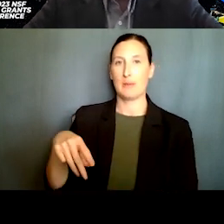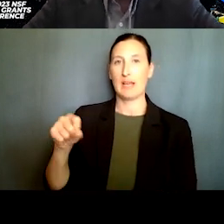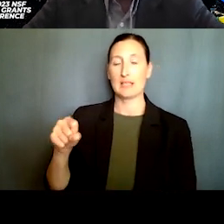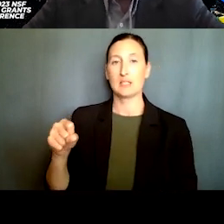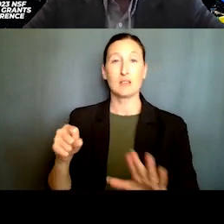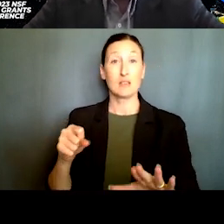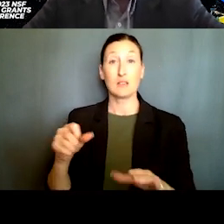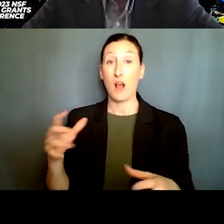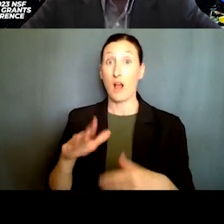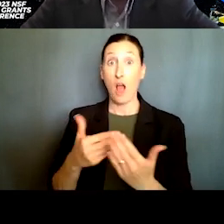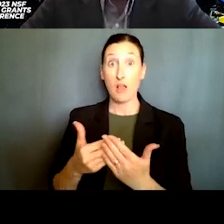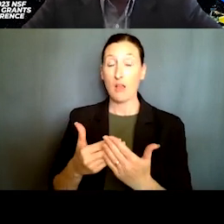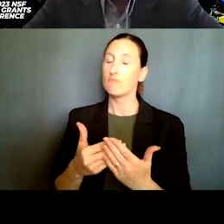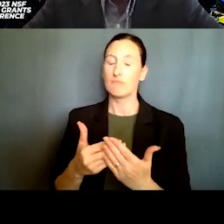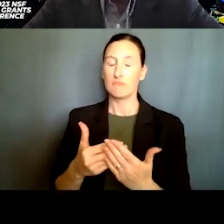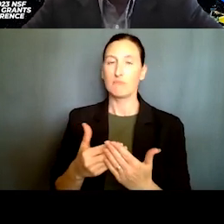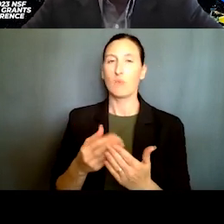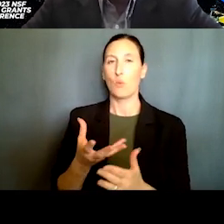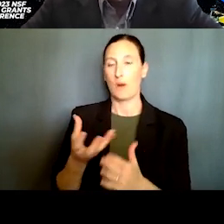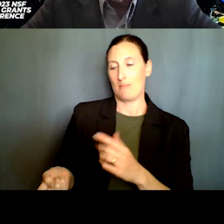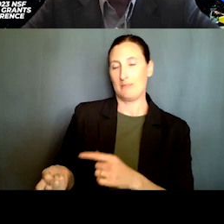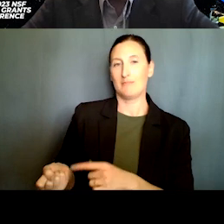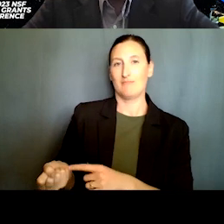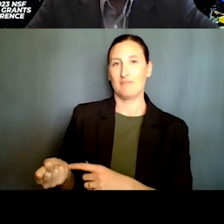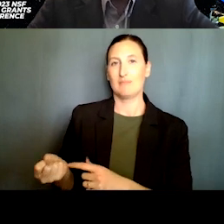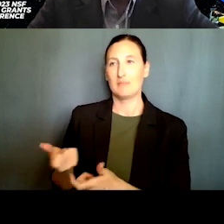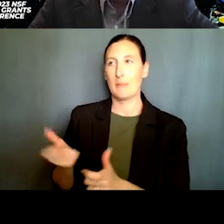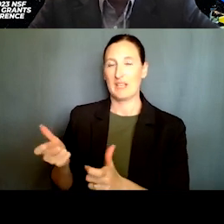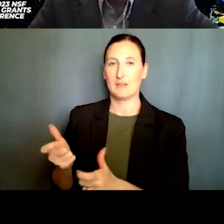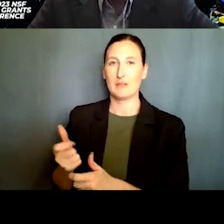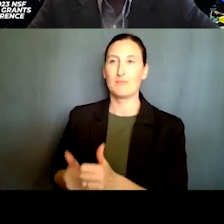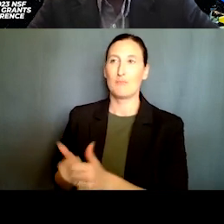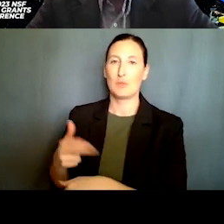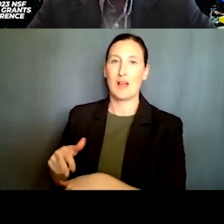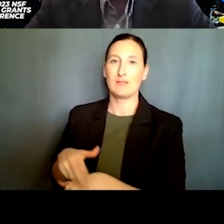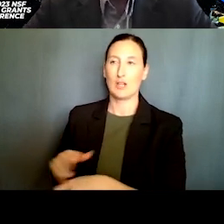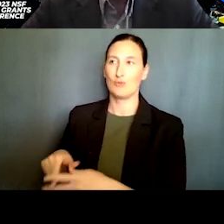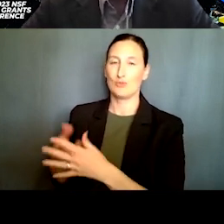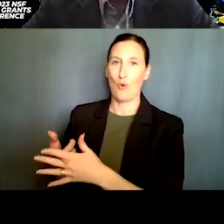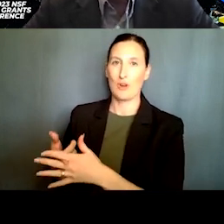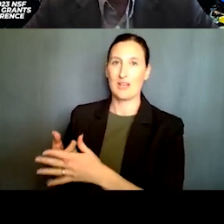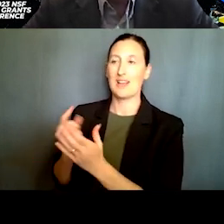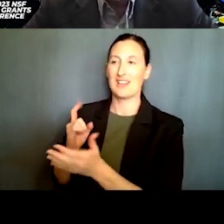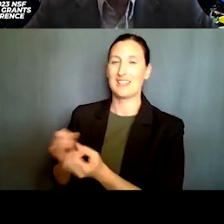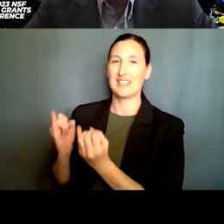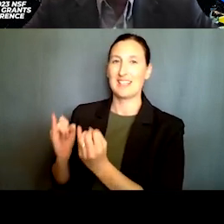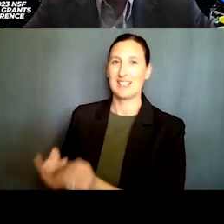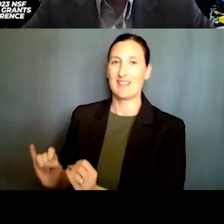We're leaving out a big chunk which is maybe the biggest chunk, but that's also the one that's the most natural, and that's the individual investigator award.